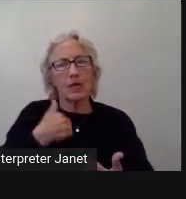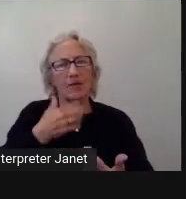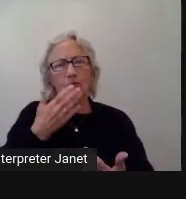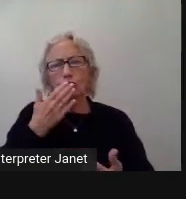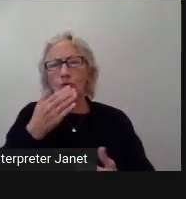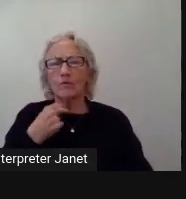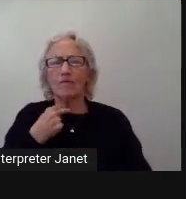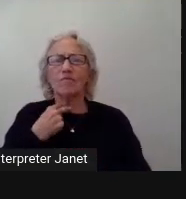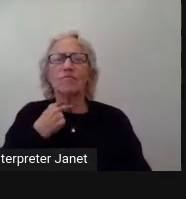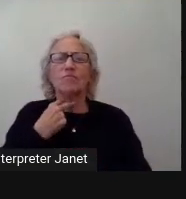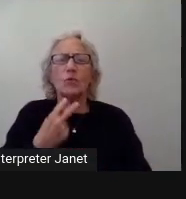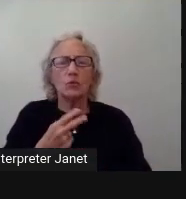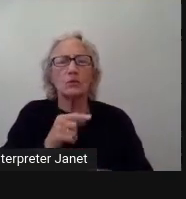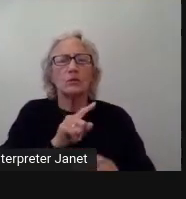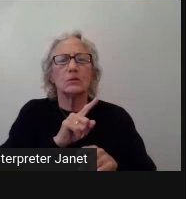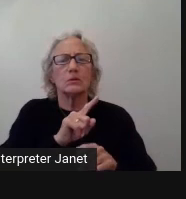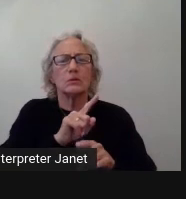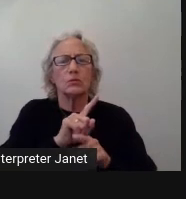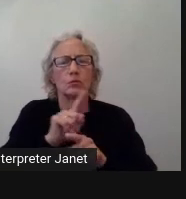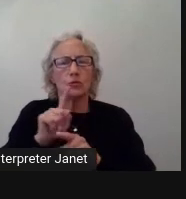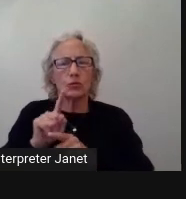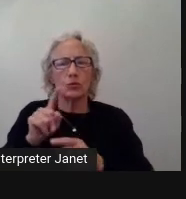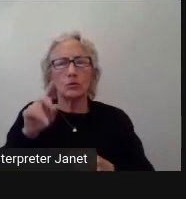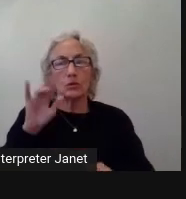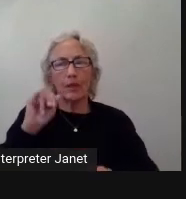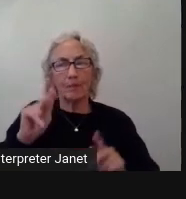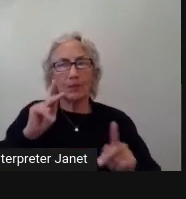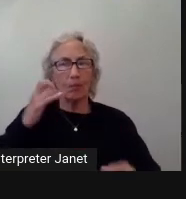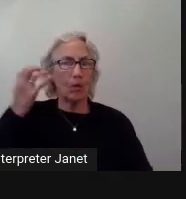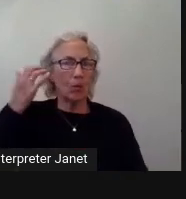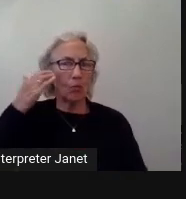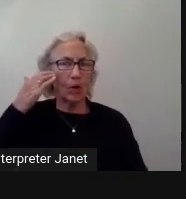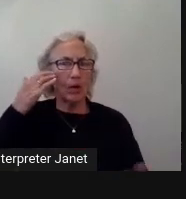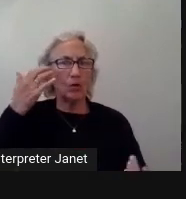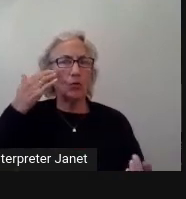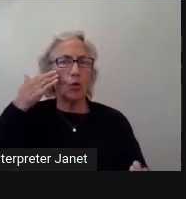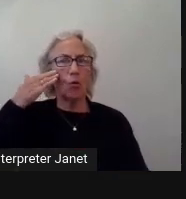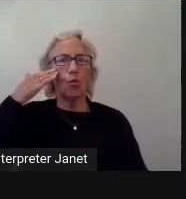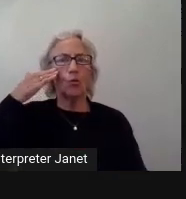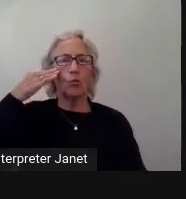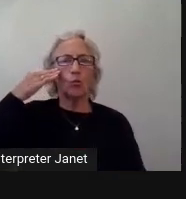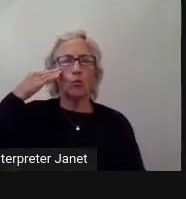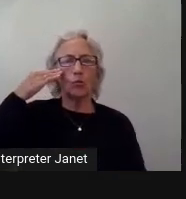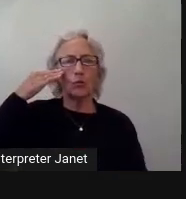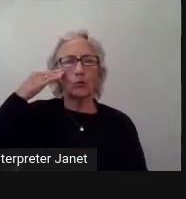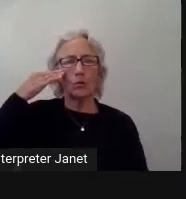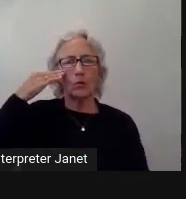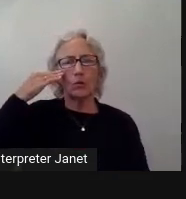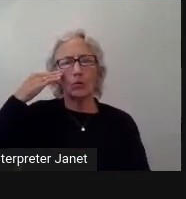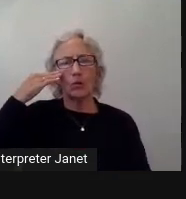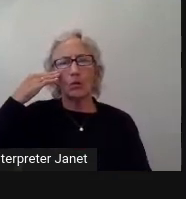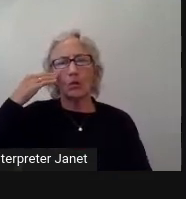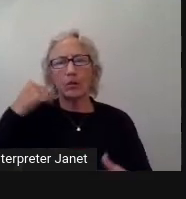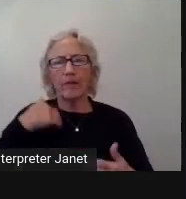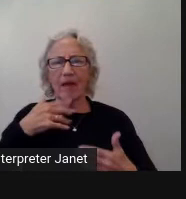in accessibility so that they are aware that they need to have accessibility in mind when developing our website.